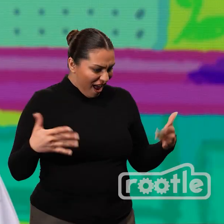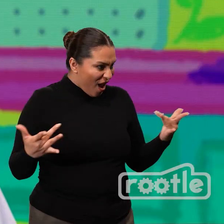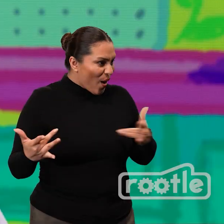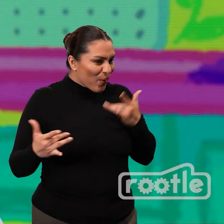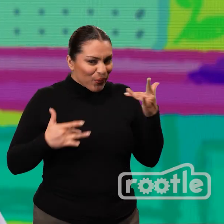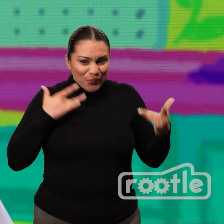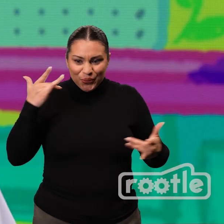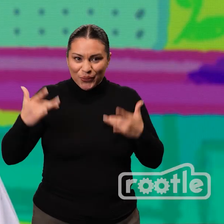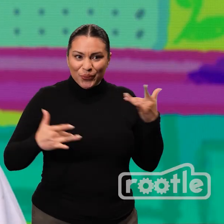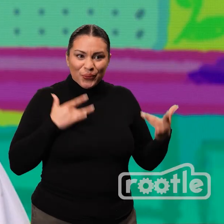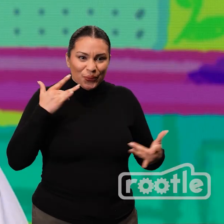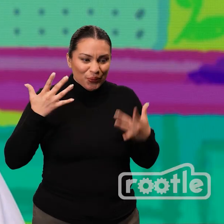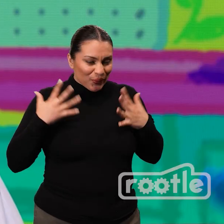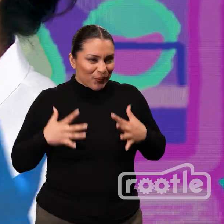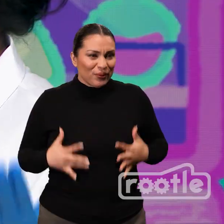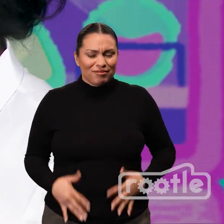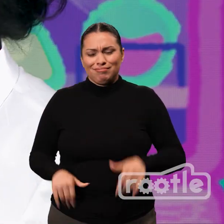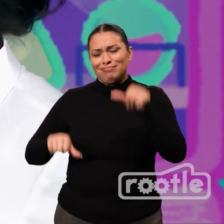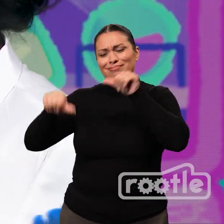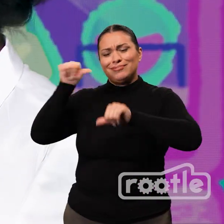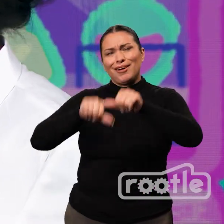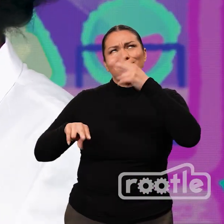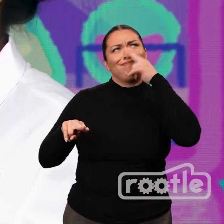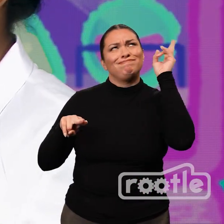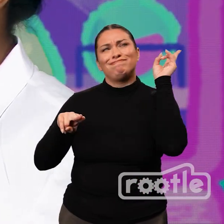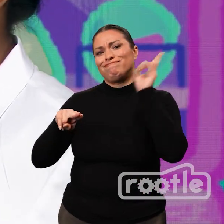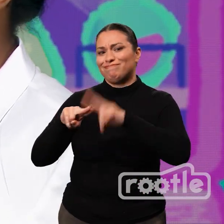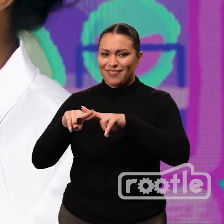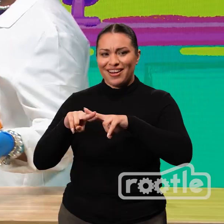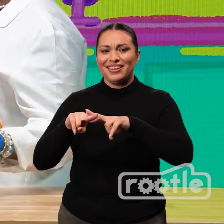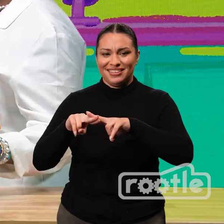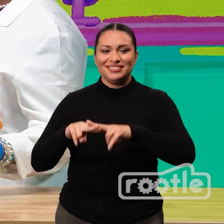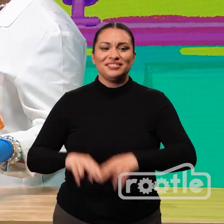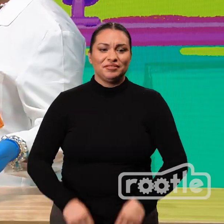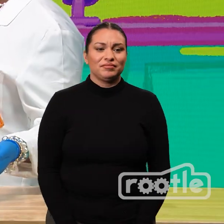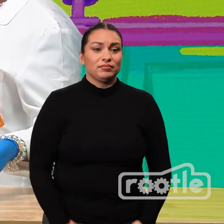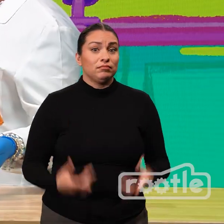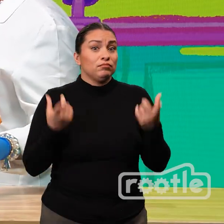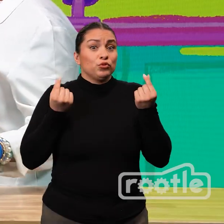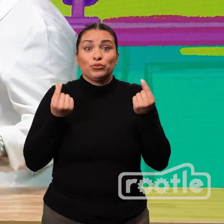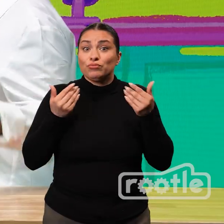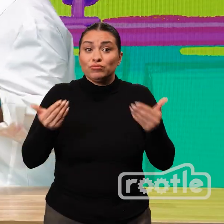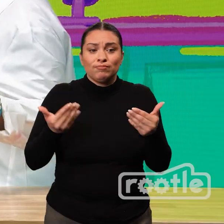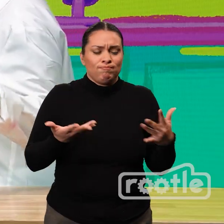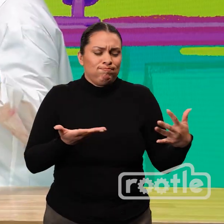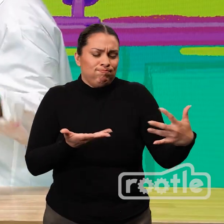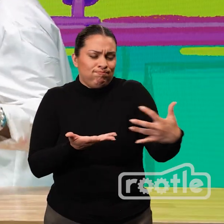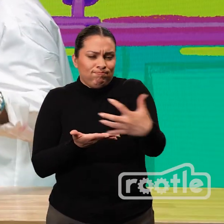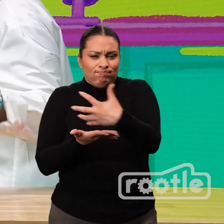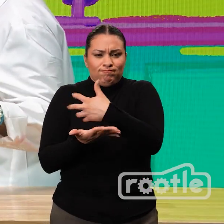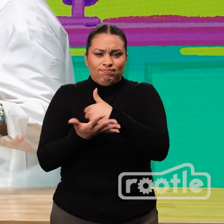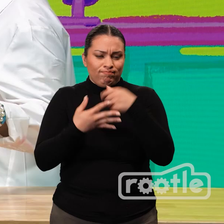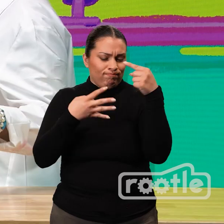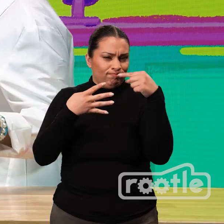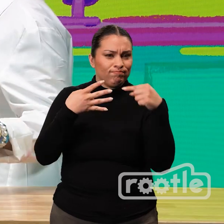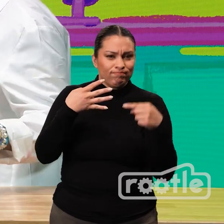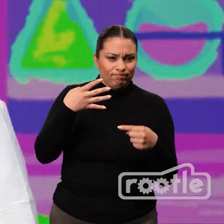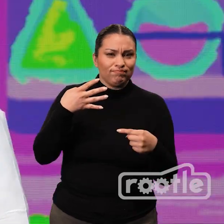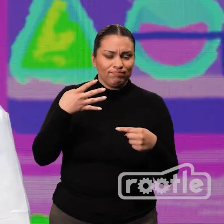Wowza, now this is exciting. Science is always exciting. The first thing we have to do is gather up all the materials.